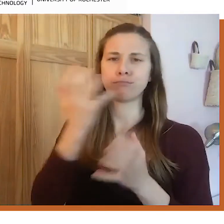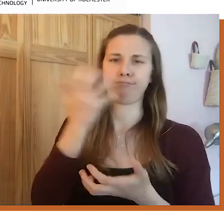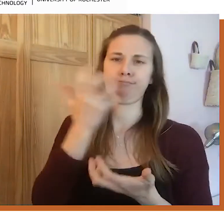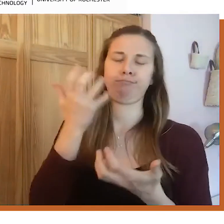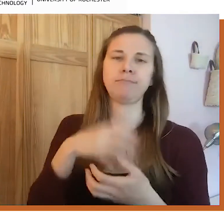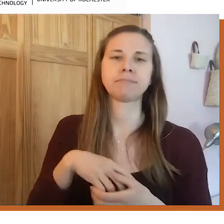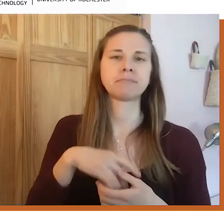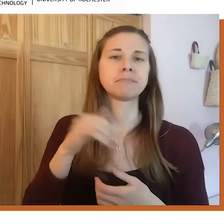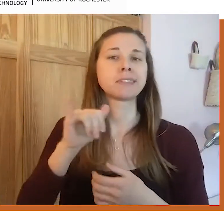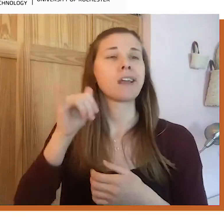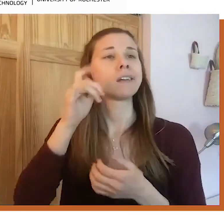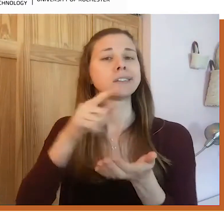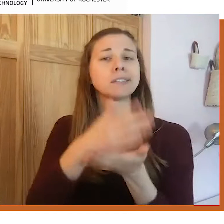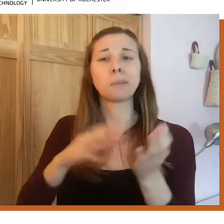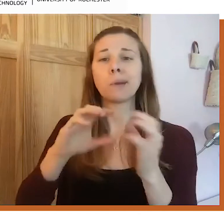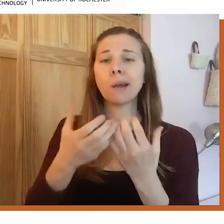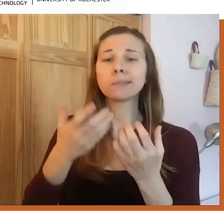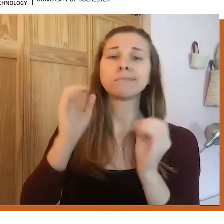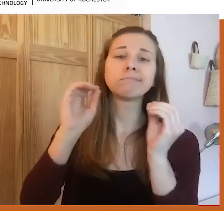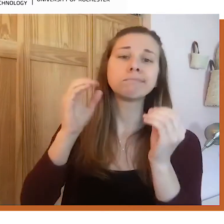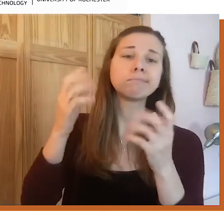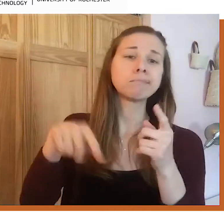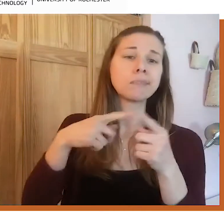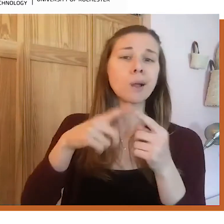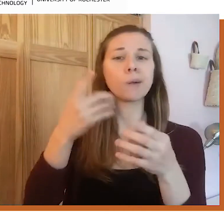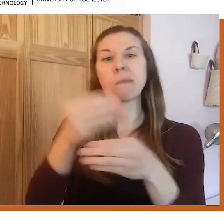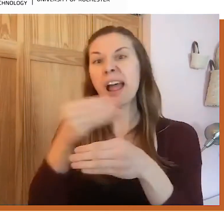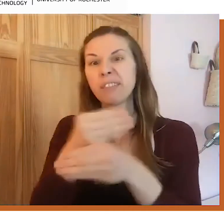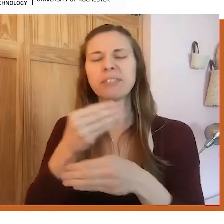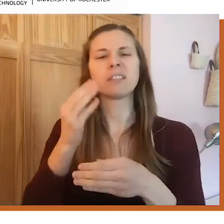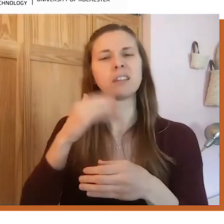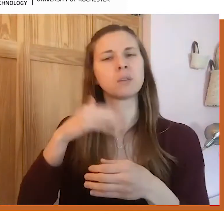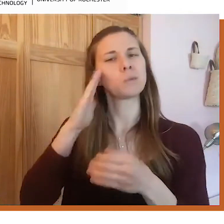I had great teachers. Some of my classes-- like math, for example--